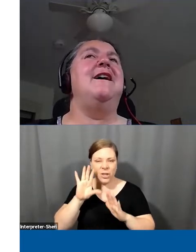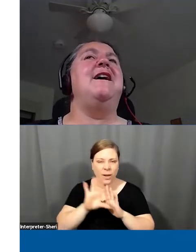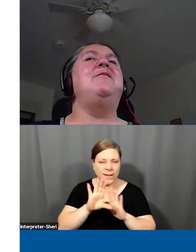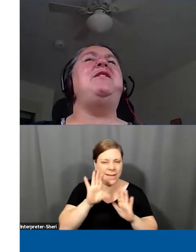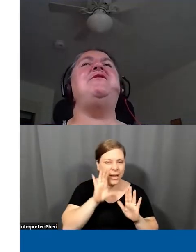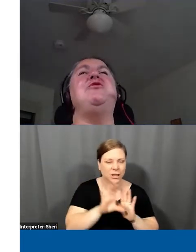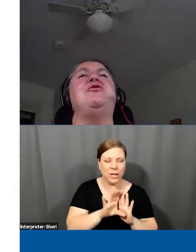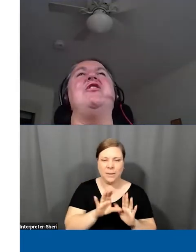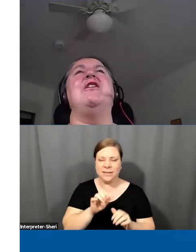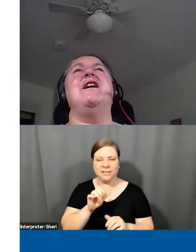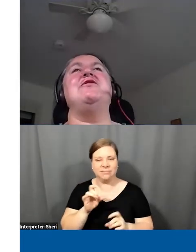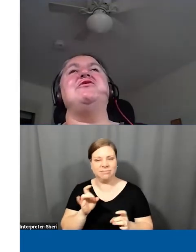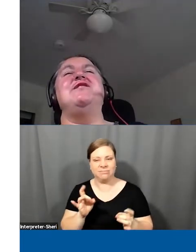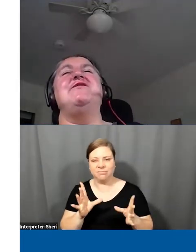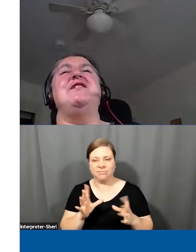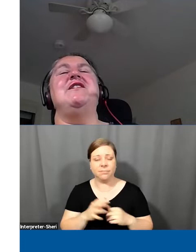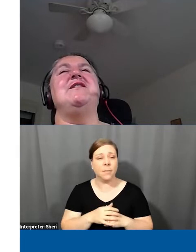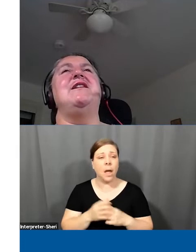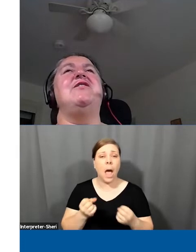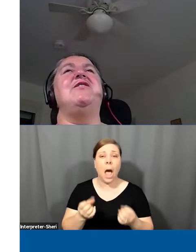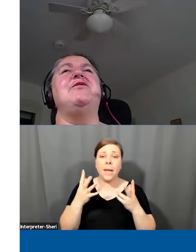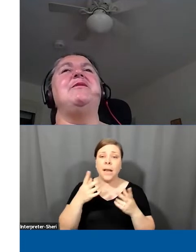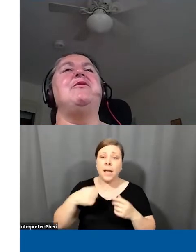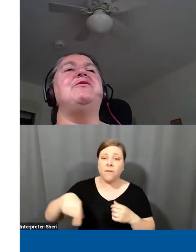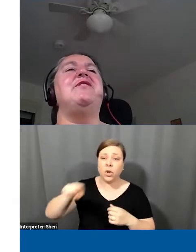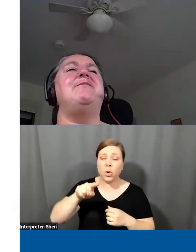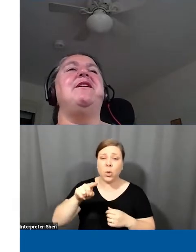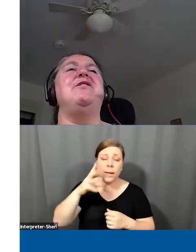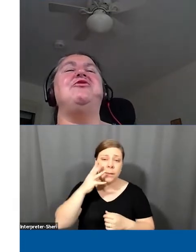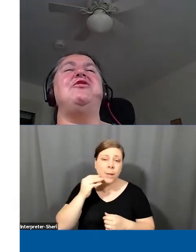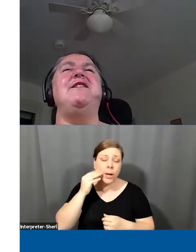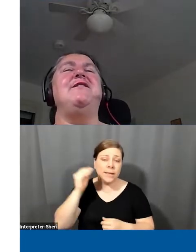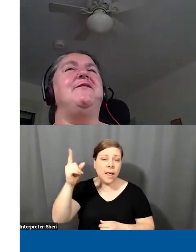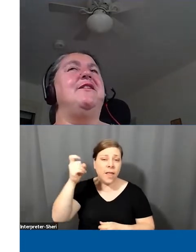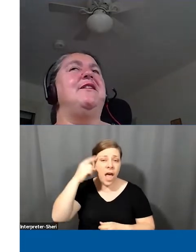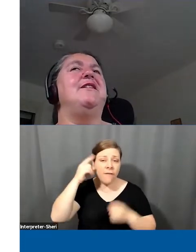How many of you saw governors giving announcements about what was happening in your state?